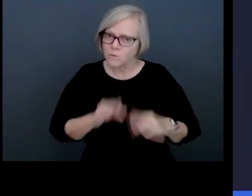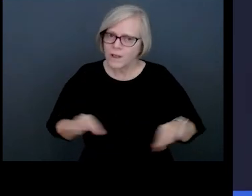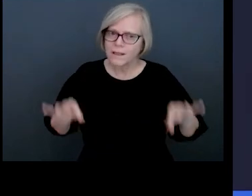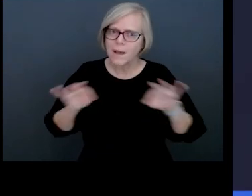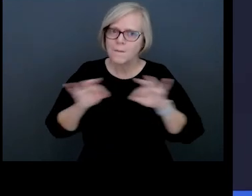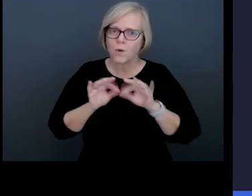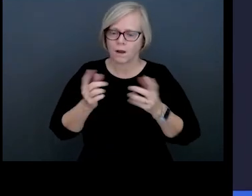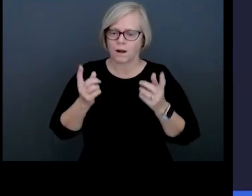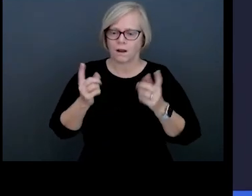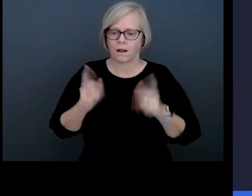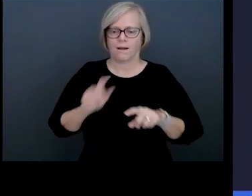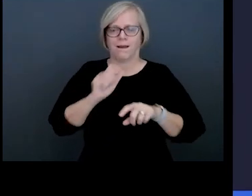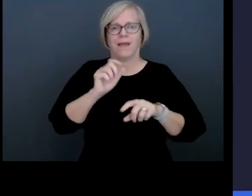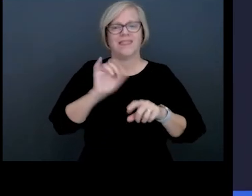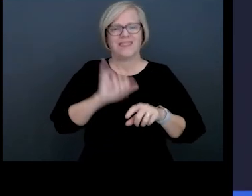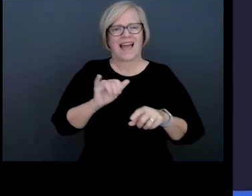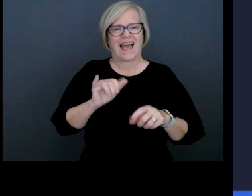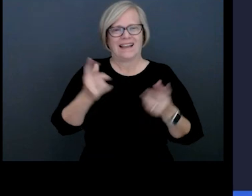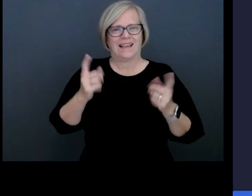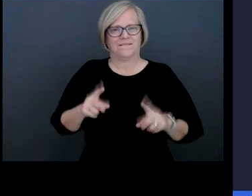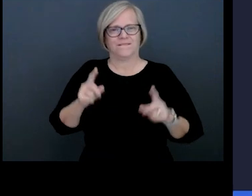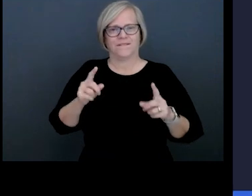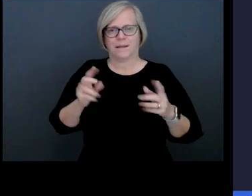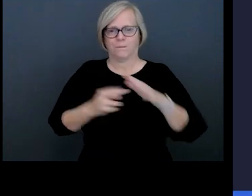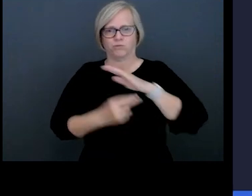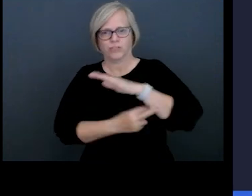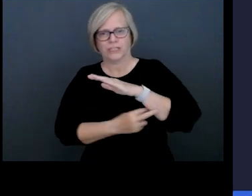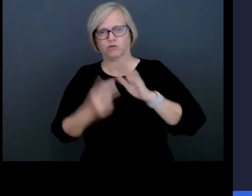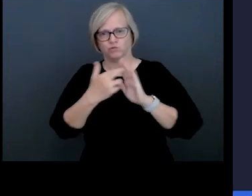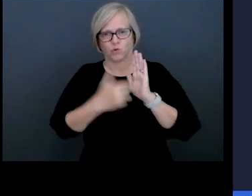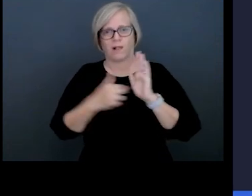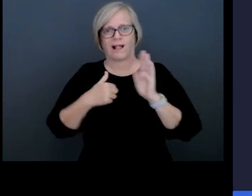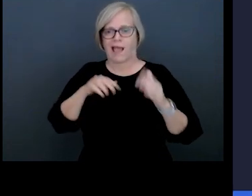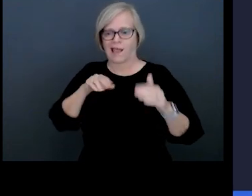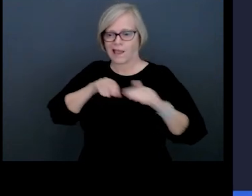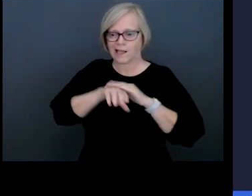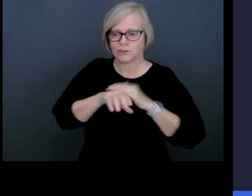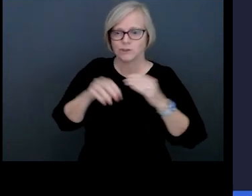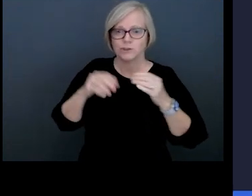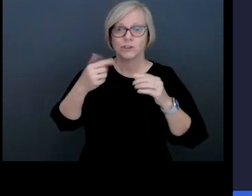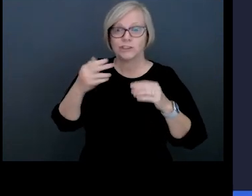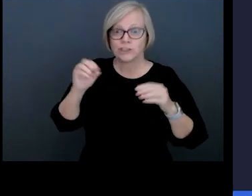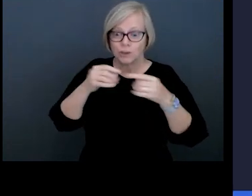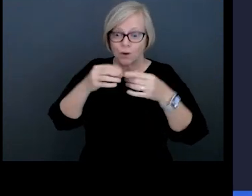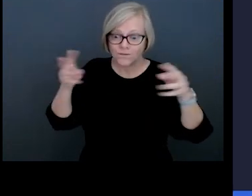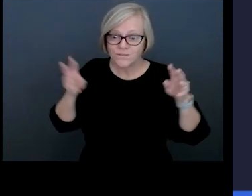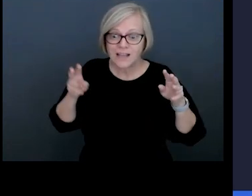which says specifically, when I enter the geo-fence, go ahead and have this as my trigger.